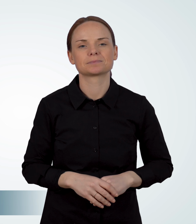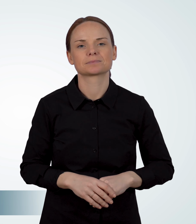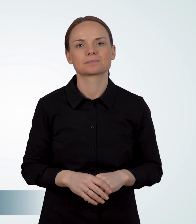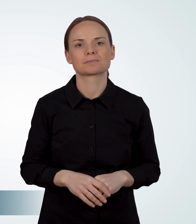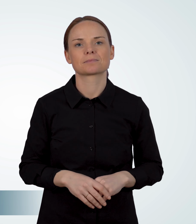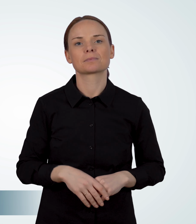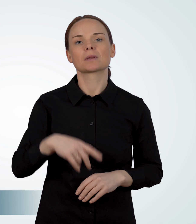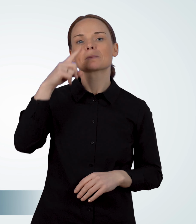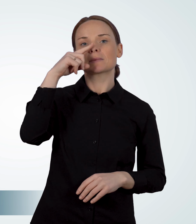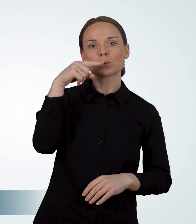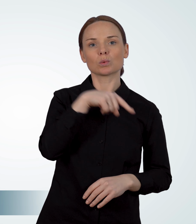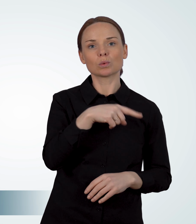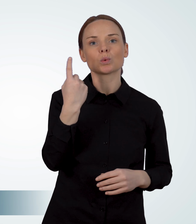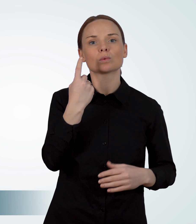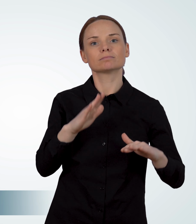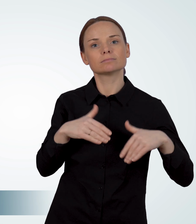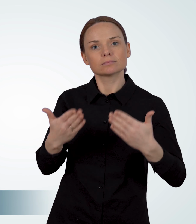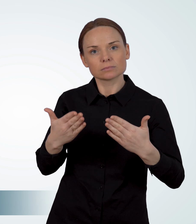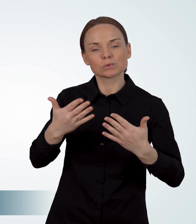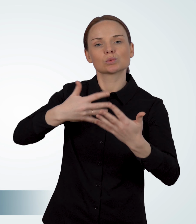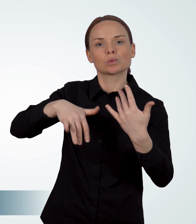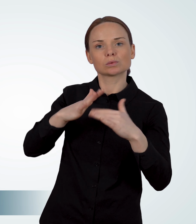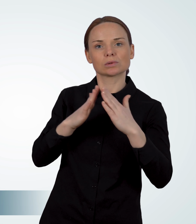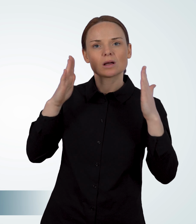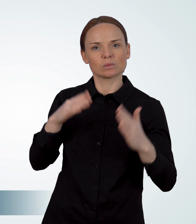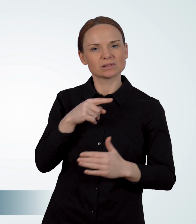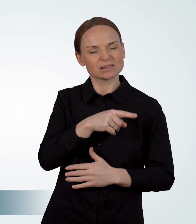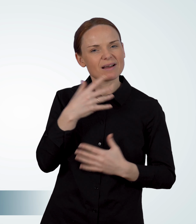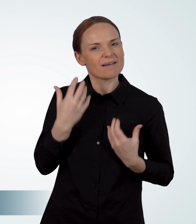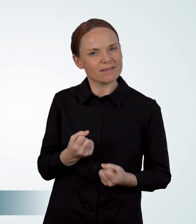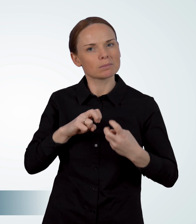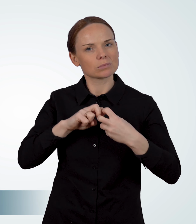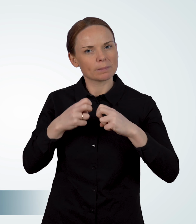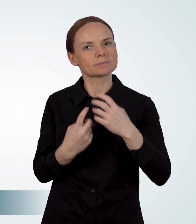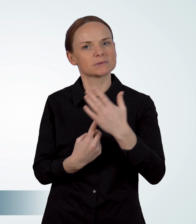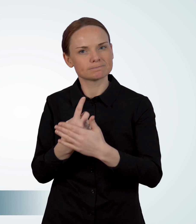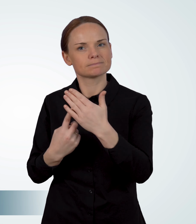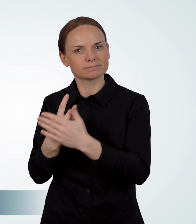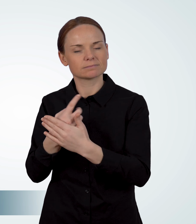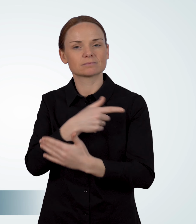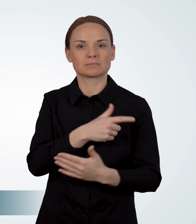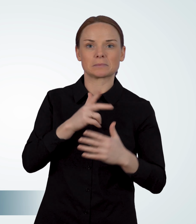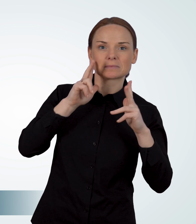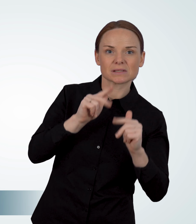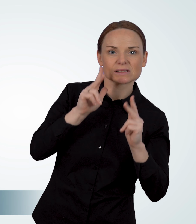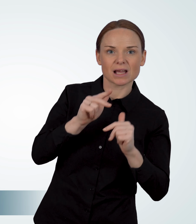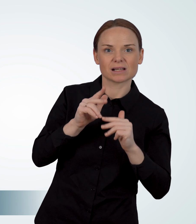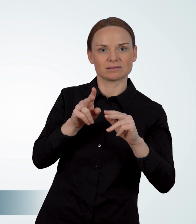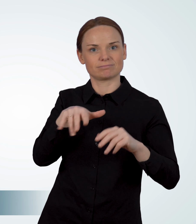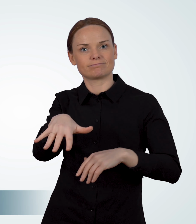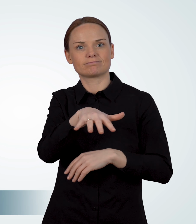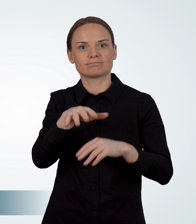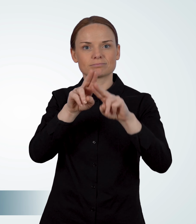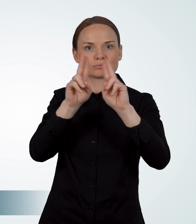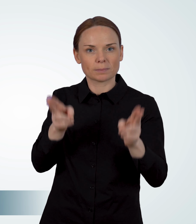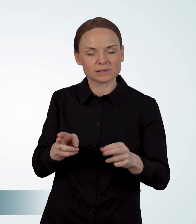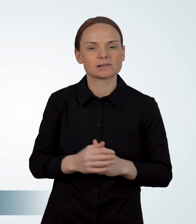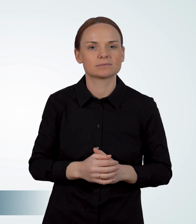Social housing providers can face issues maintaining property.